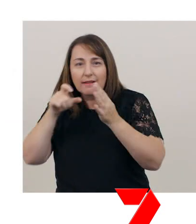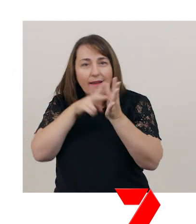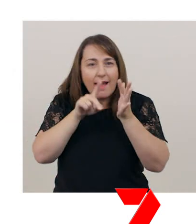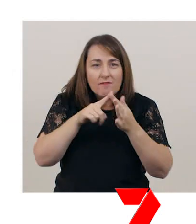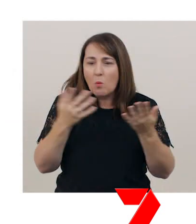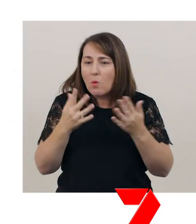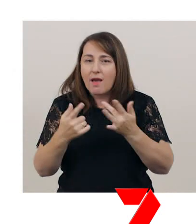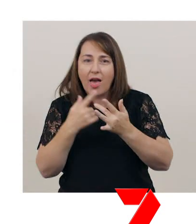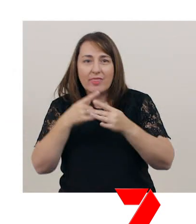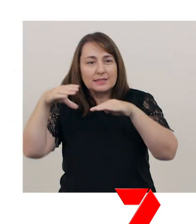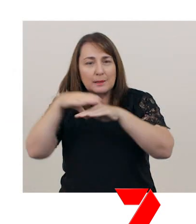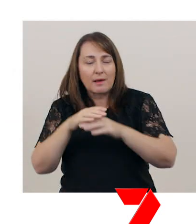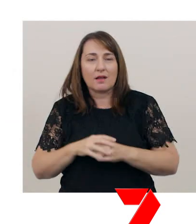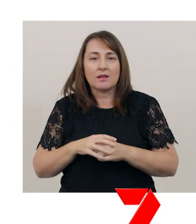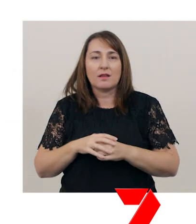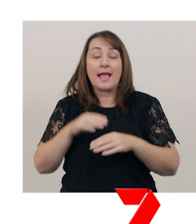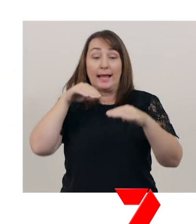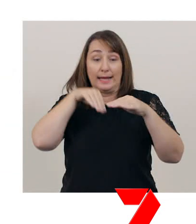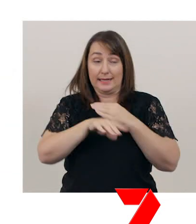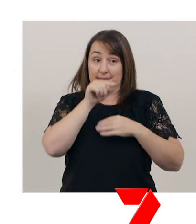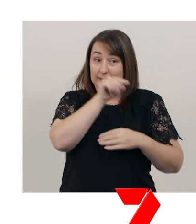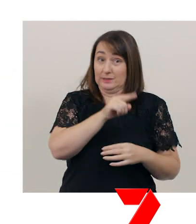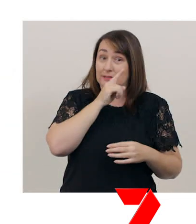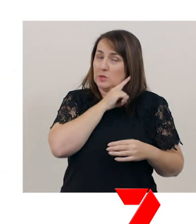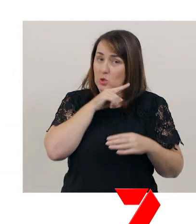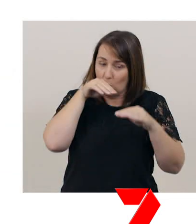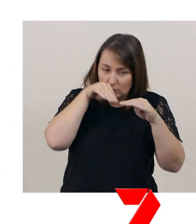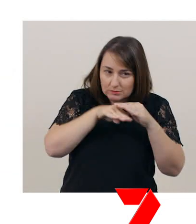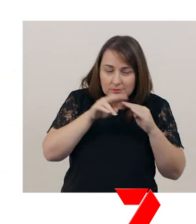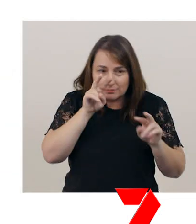In Ye Xian’s cave, they found it along with the gown that Ye Xian had worn to the festival,